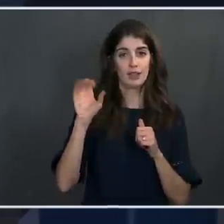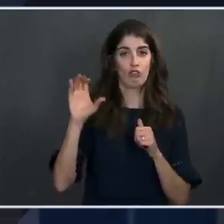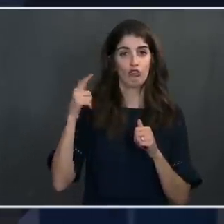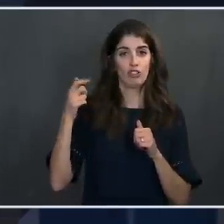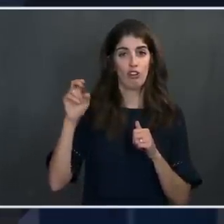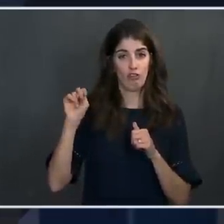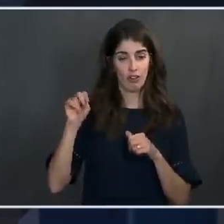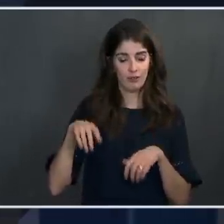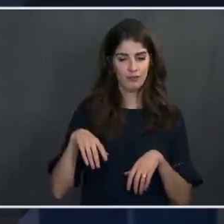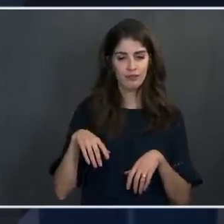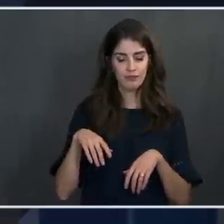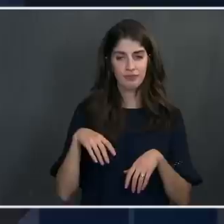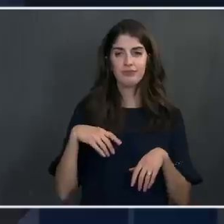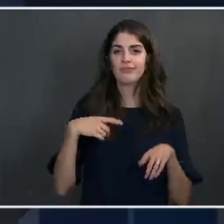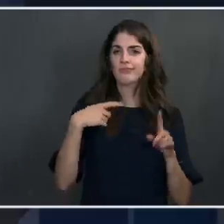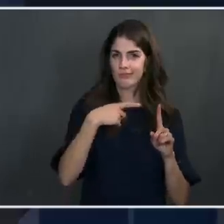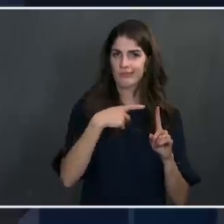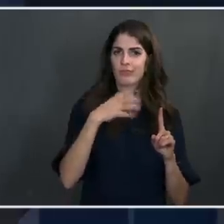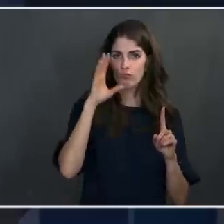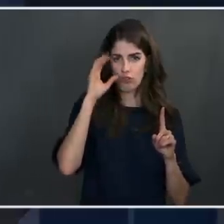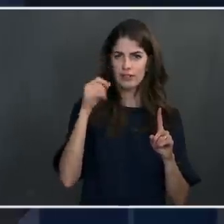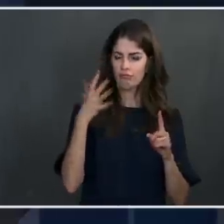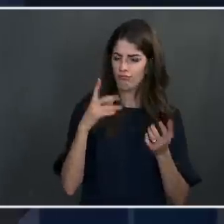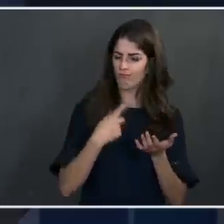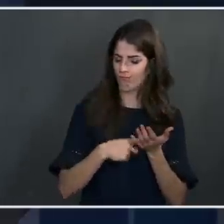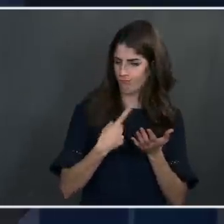He had spoken about the importance of NATO allies